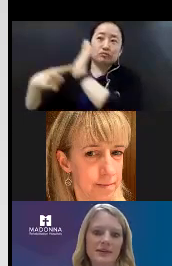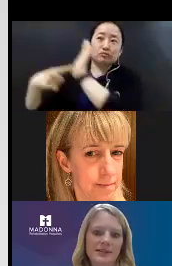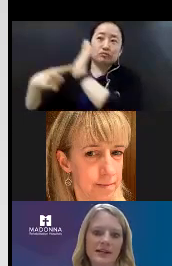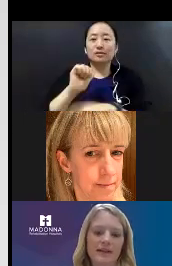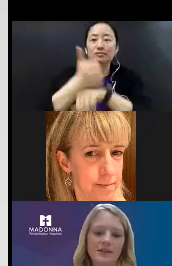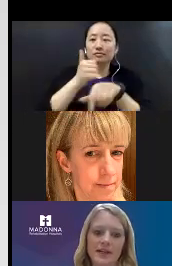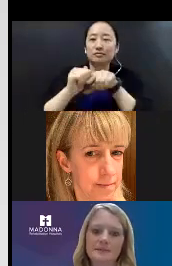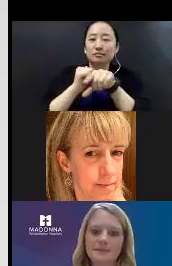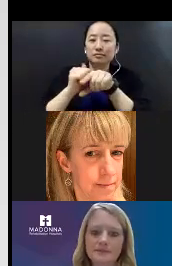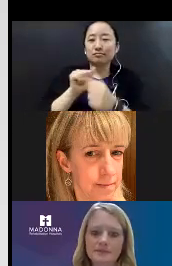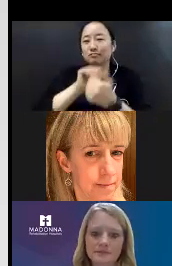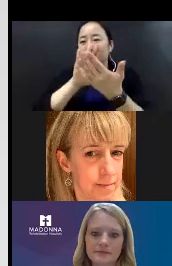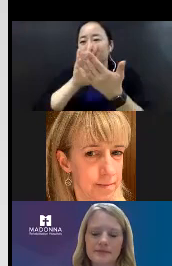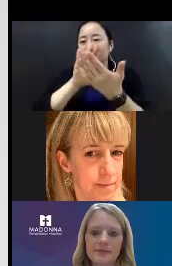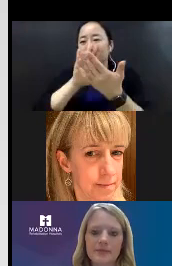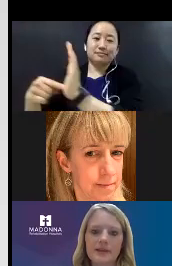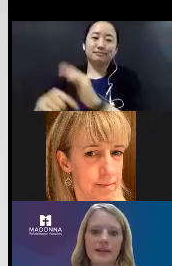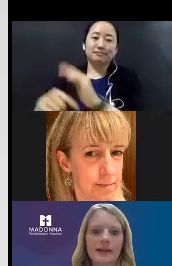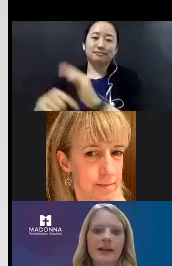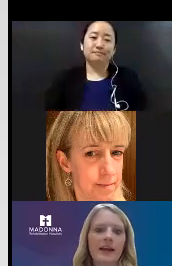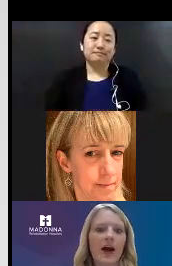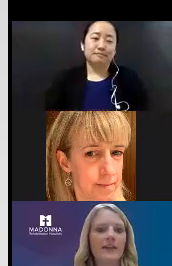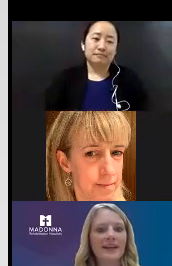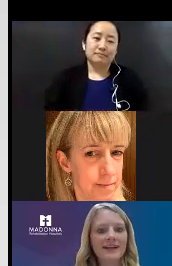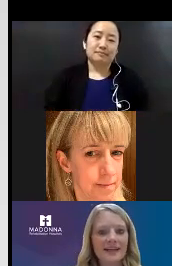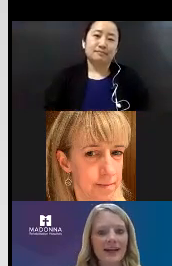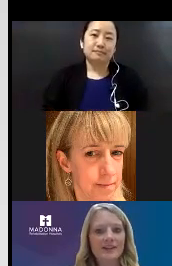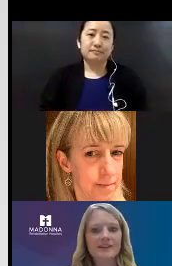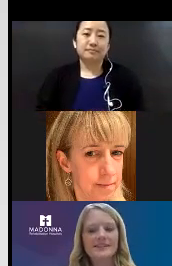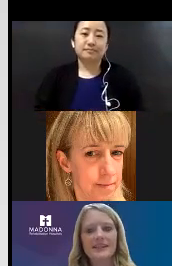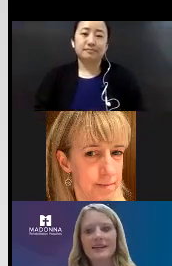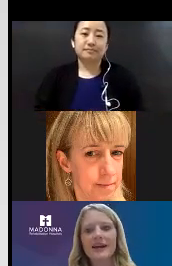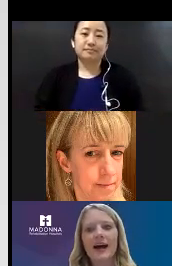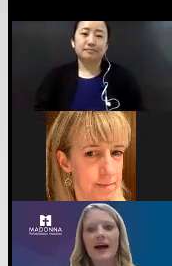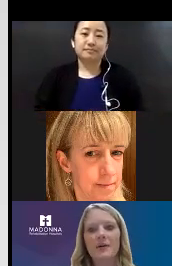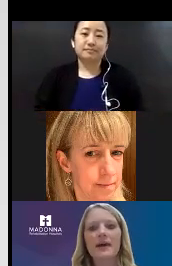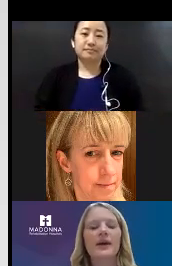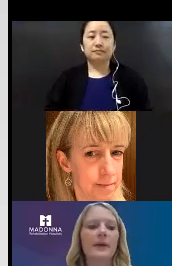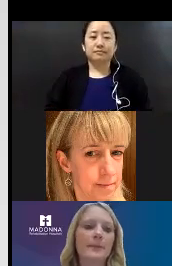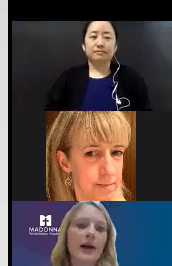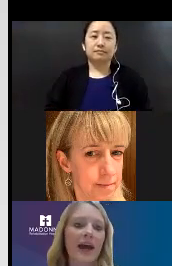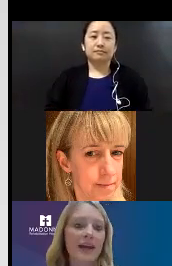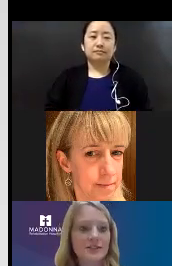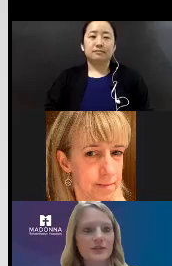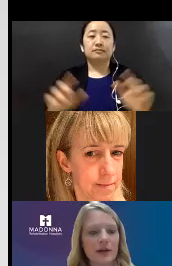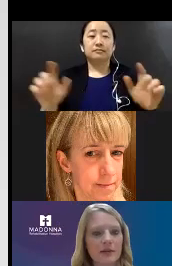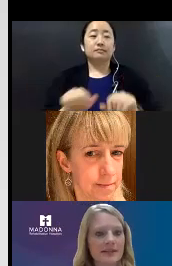TECHNOLOGY. ON THE NEXT SLIDE YOU CAN SEE PRIOR TO IMPLEMENTING